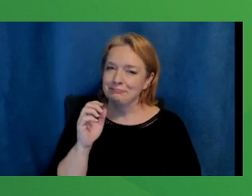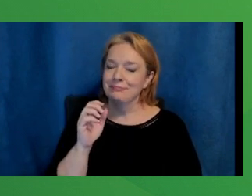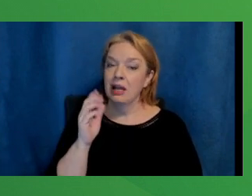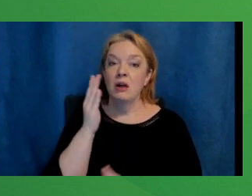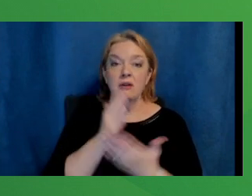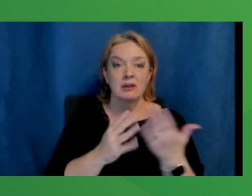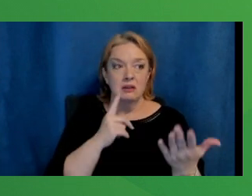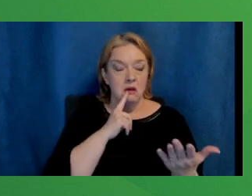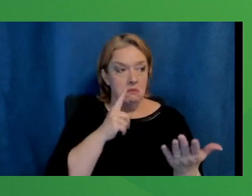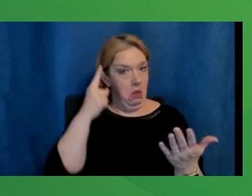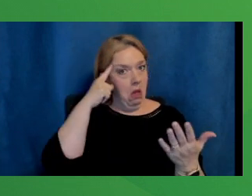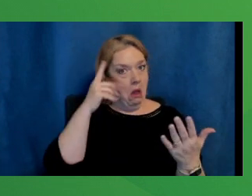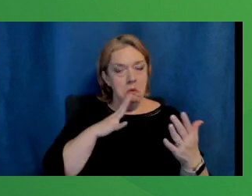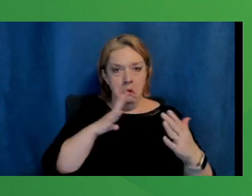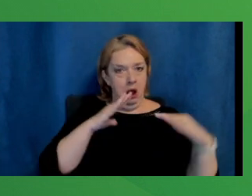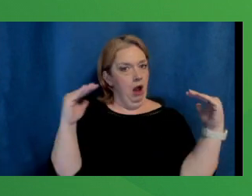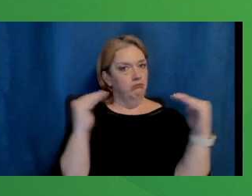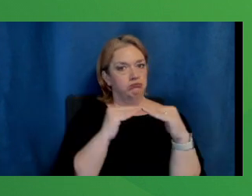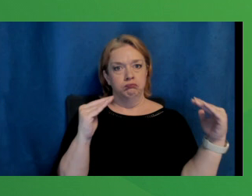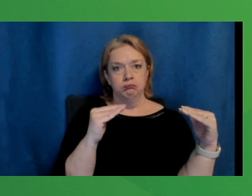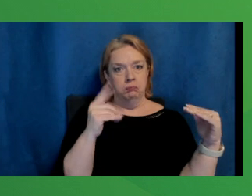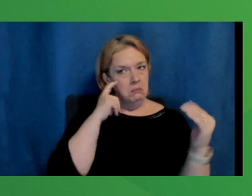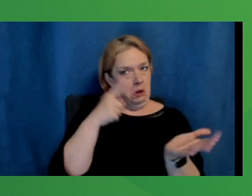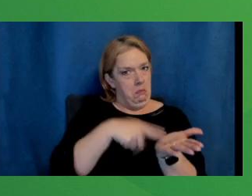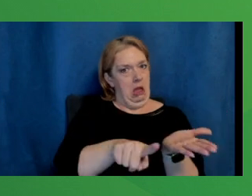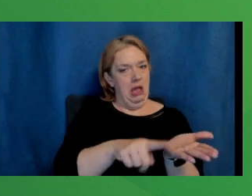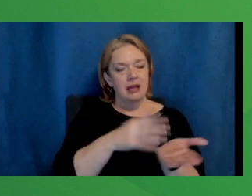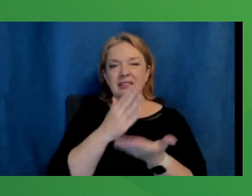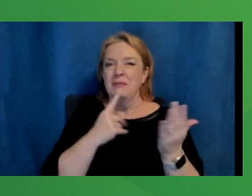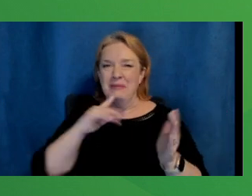and then you have some students that thought it was unjust, and then some were just in the middle.